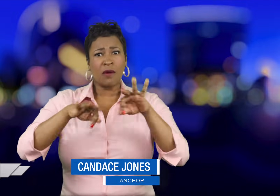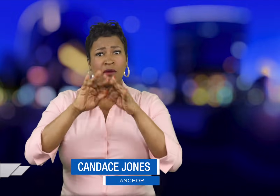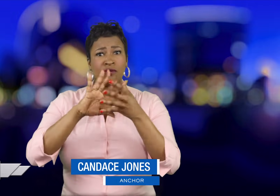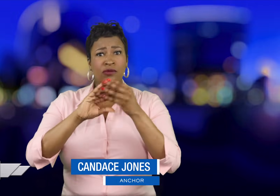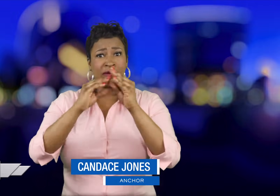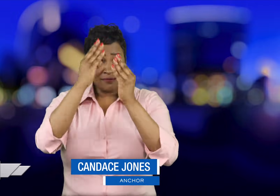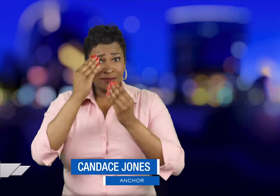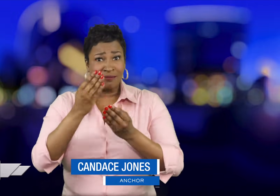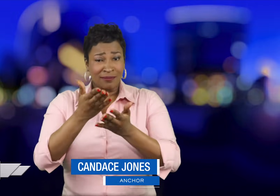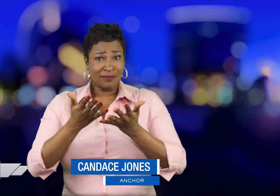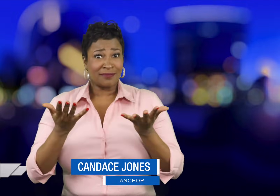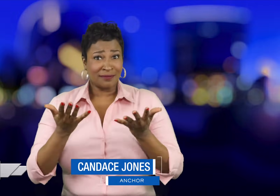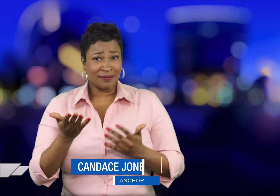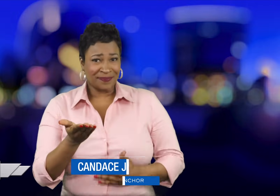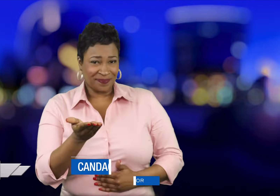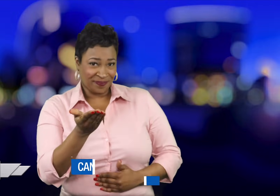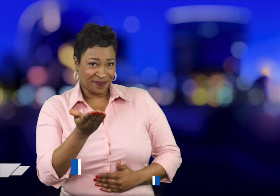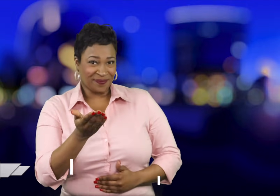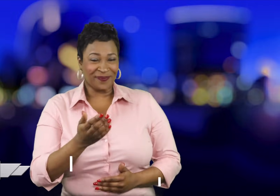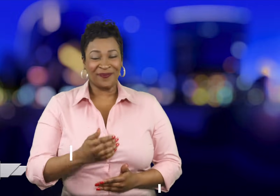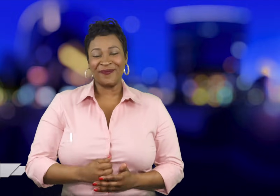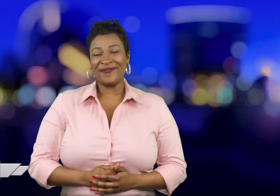Here are your top stories for today.